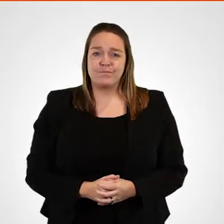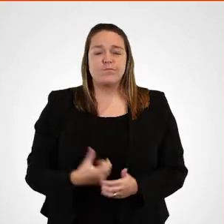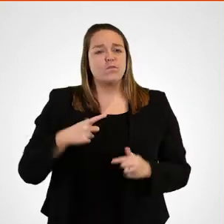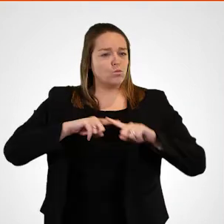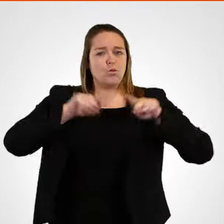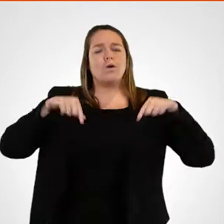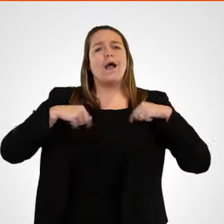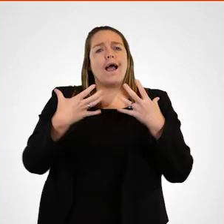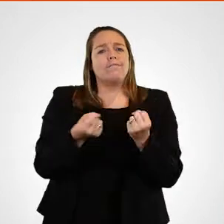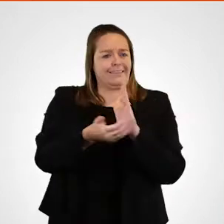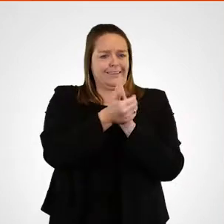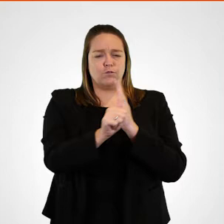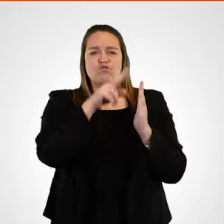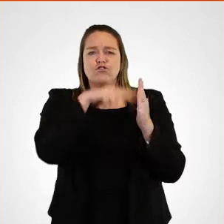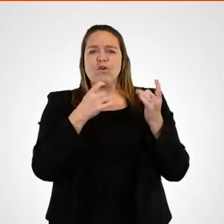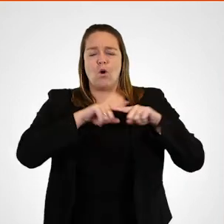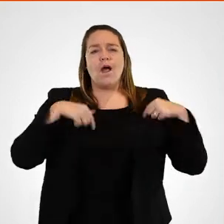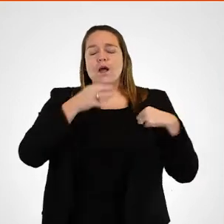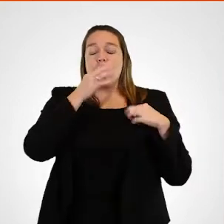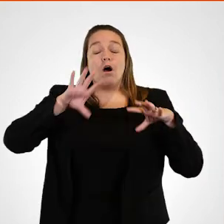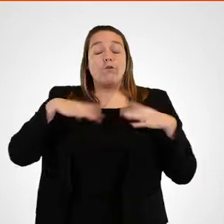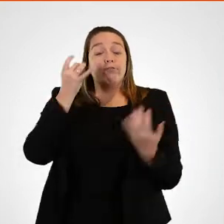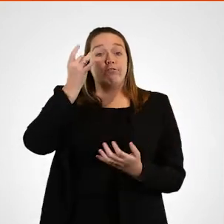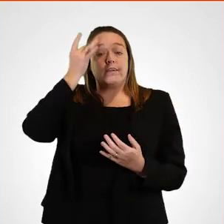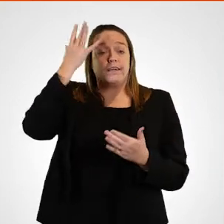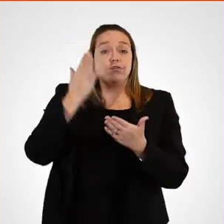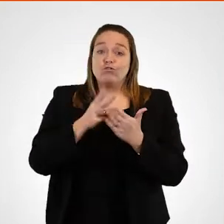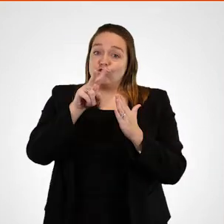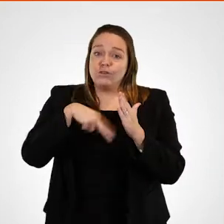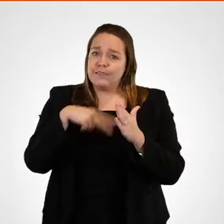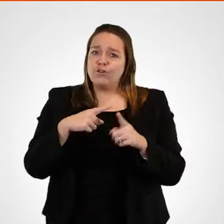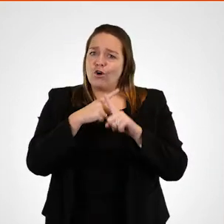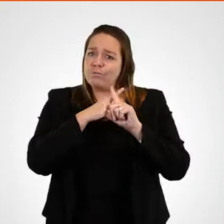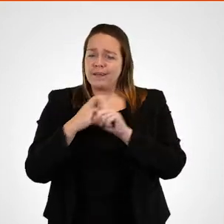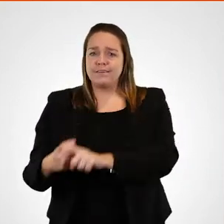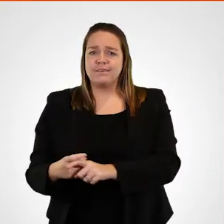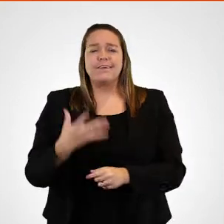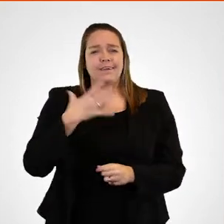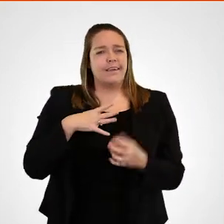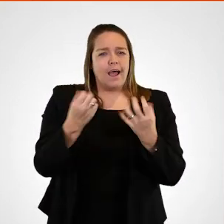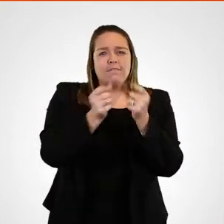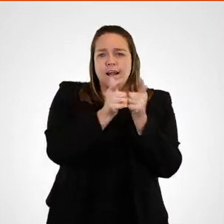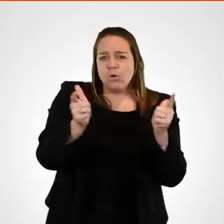Because we're skilled readers, we forget the complexity of it, but it requires language skills,